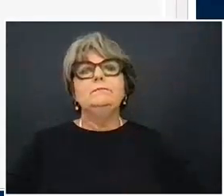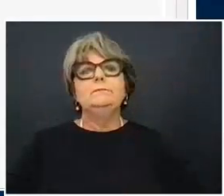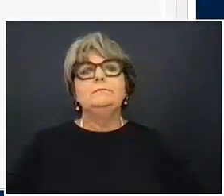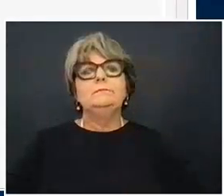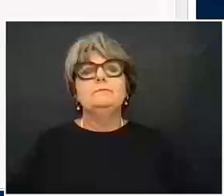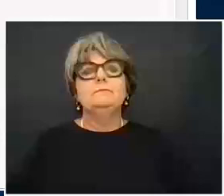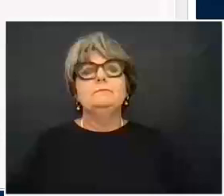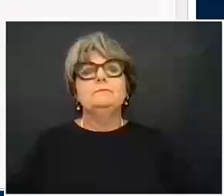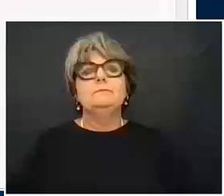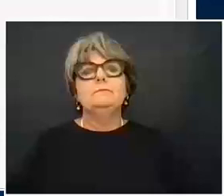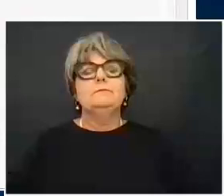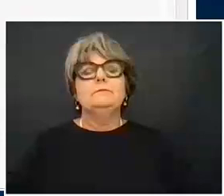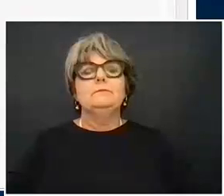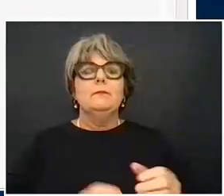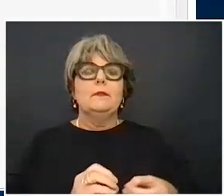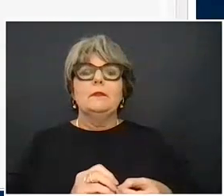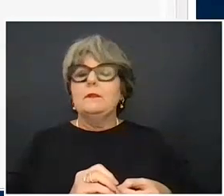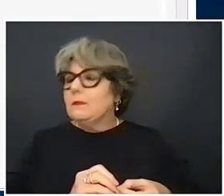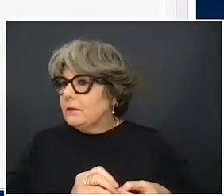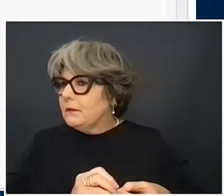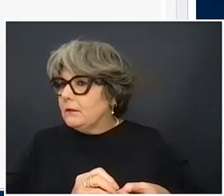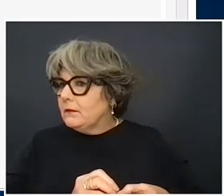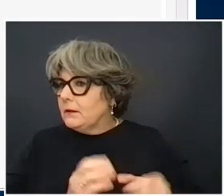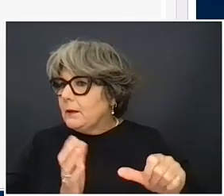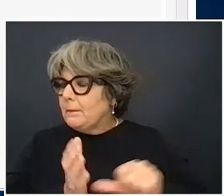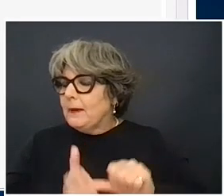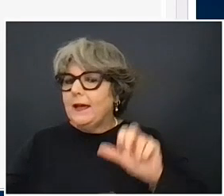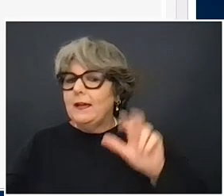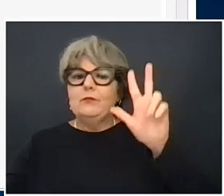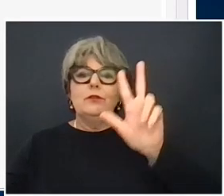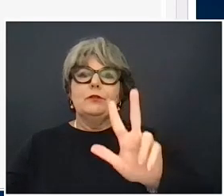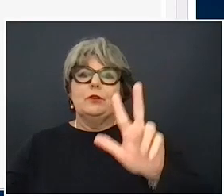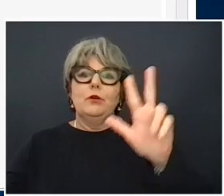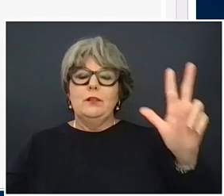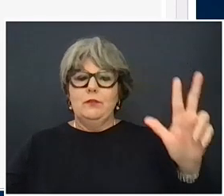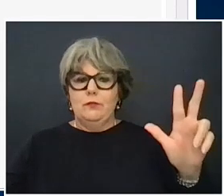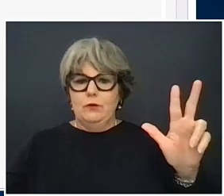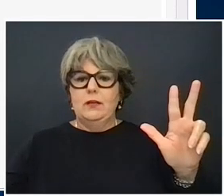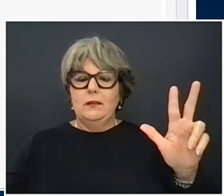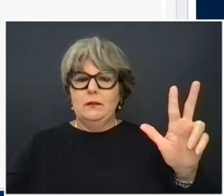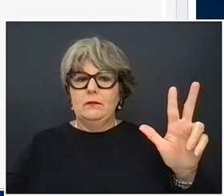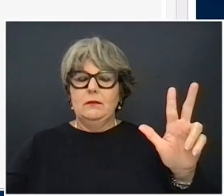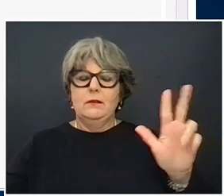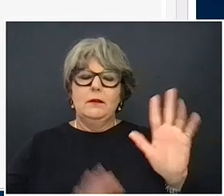33- on page 33. Again, some minor changes there.